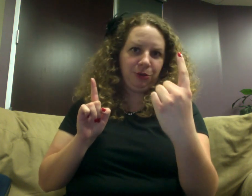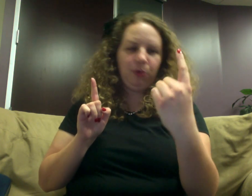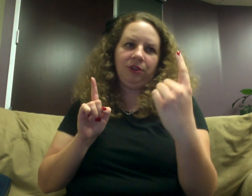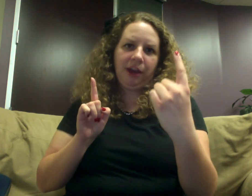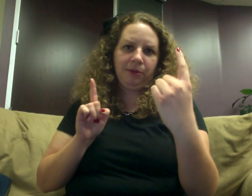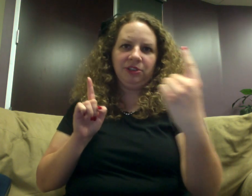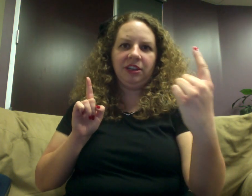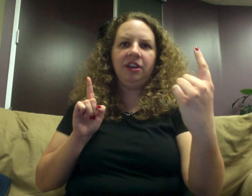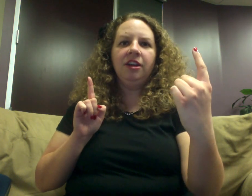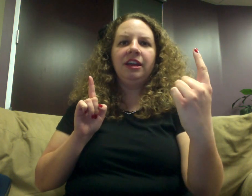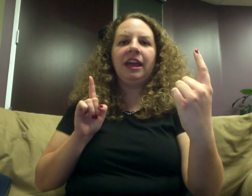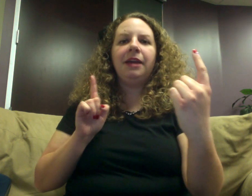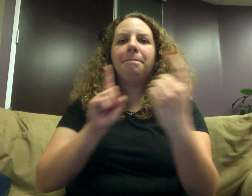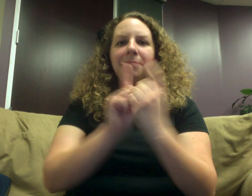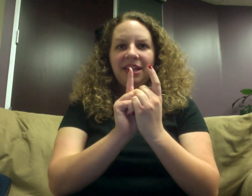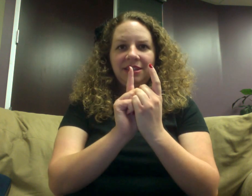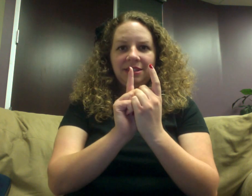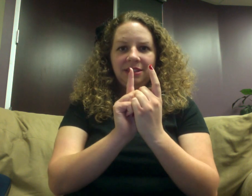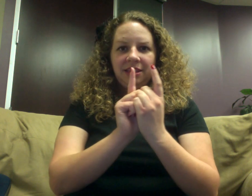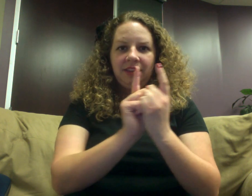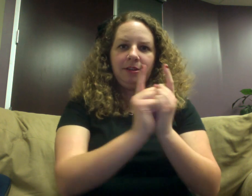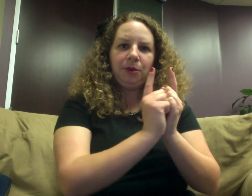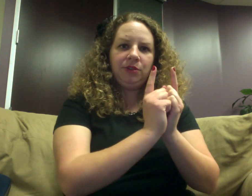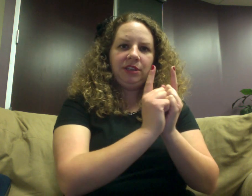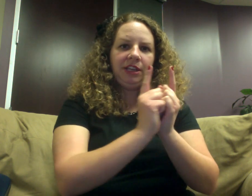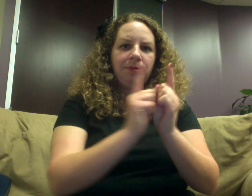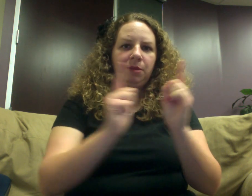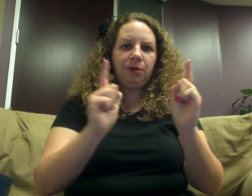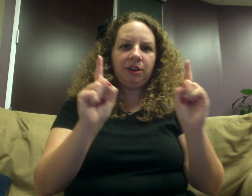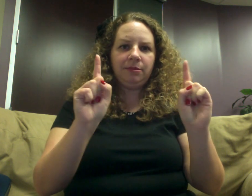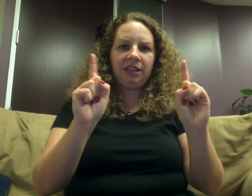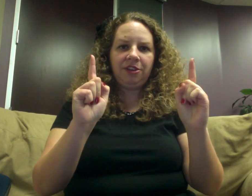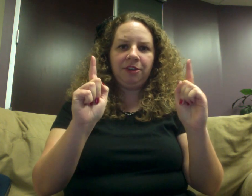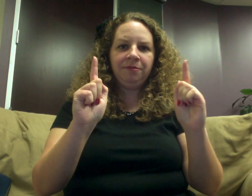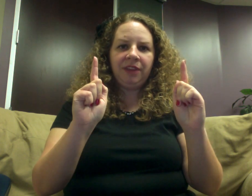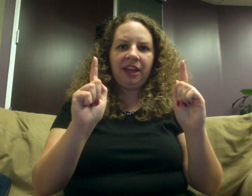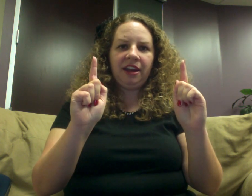or that person. Okay, MEET and they're both standing up, they both come together. I kind